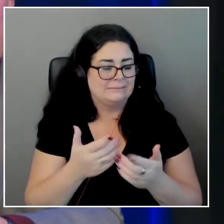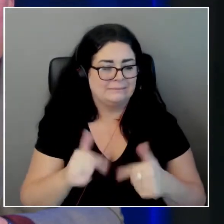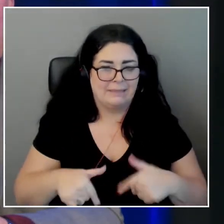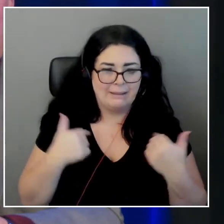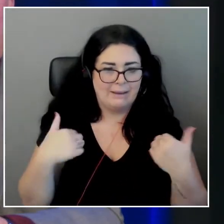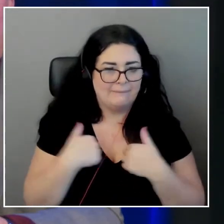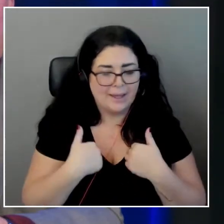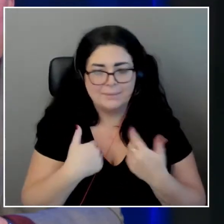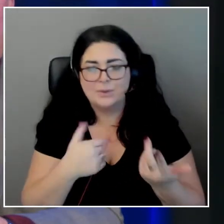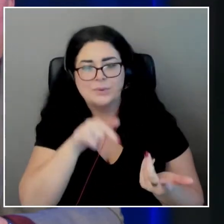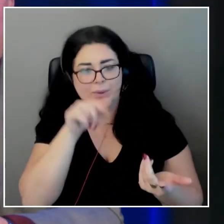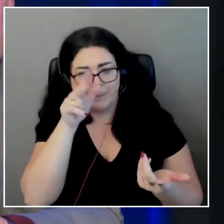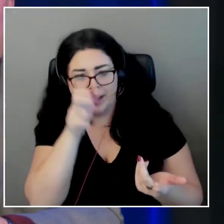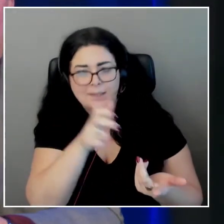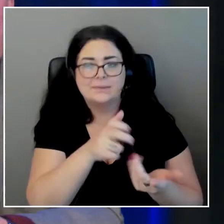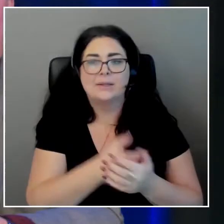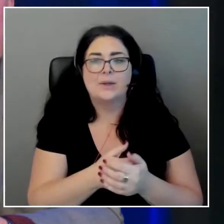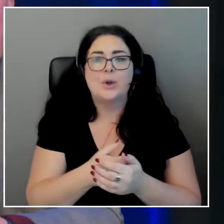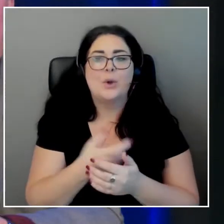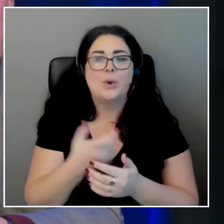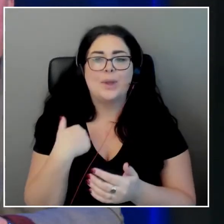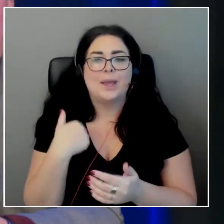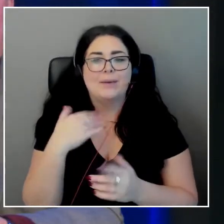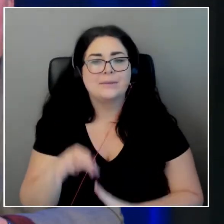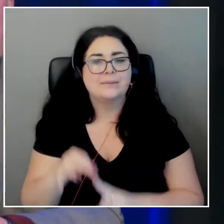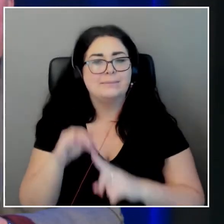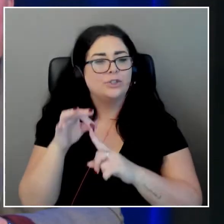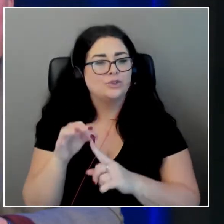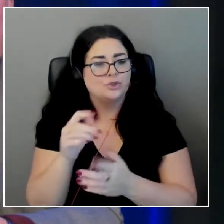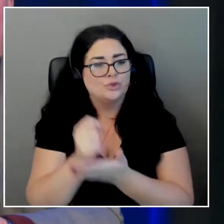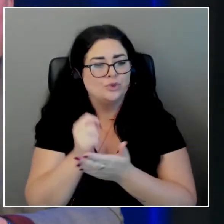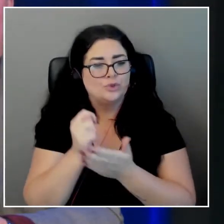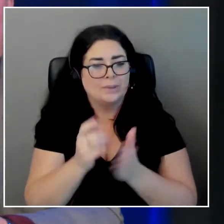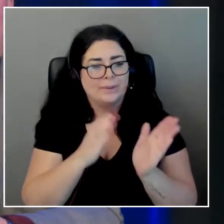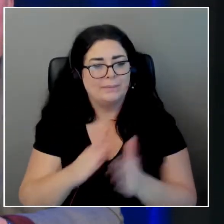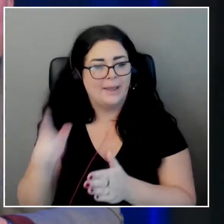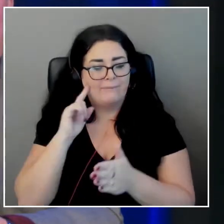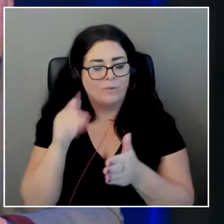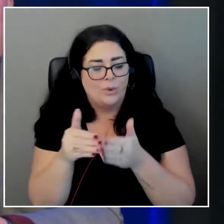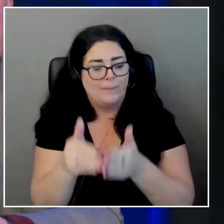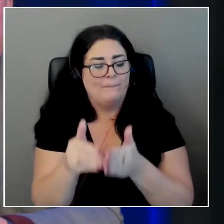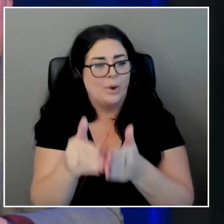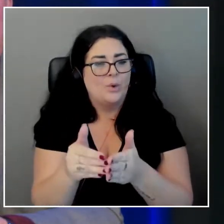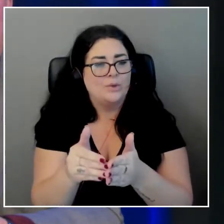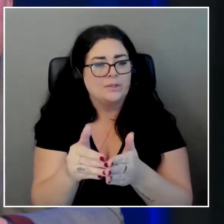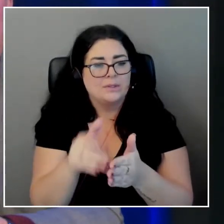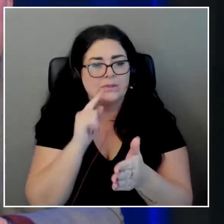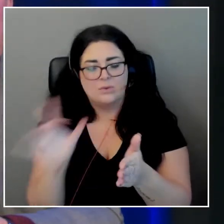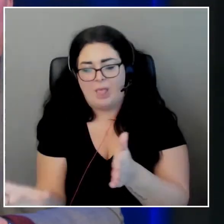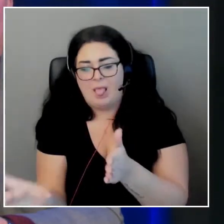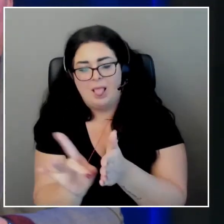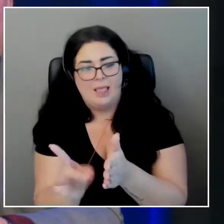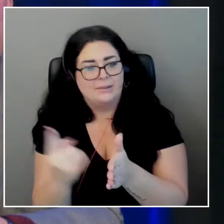ballast water treatment systems to protect against the accidental transport of organisms and invasive species that may